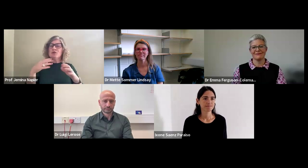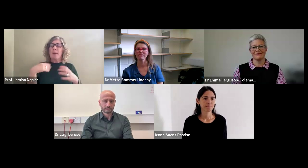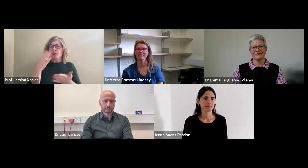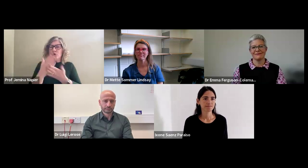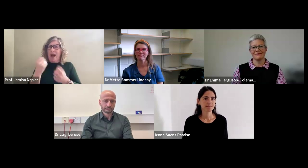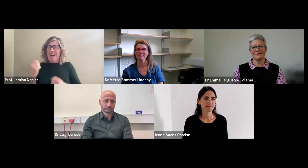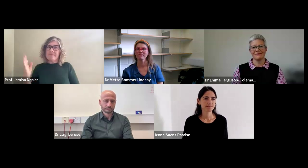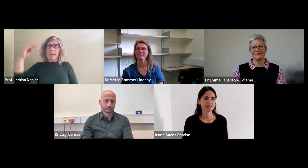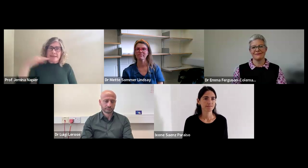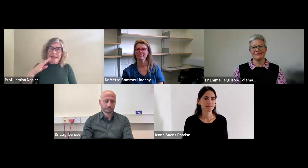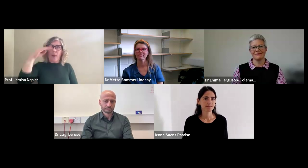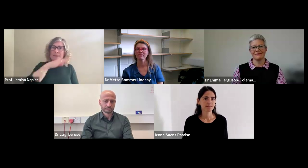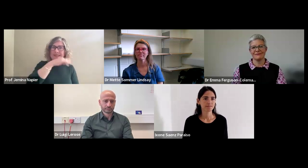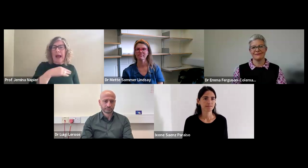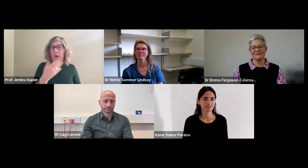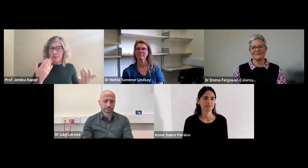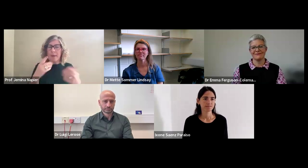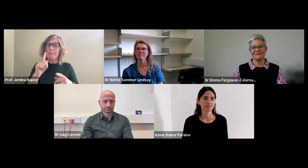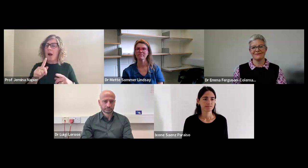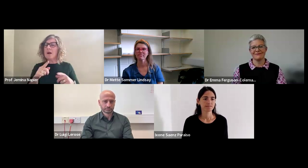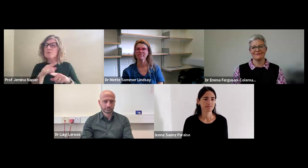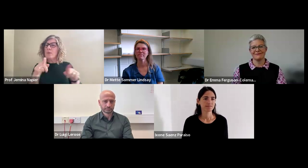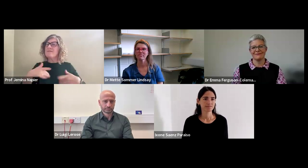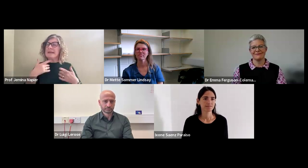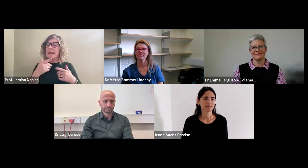and you've been successful in your academic careers and I'm sure it's very much been an